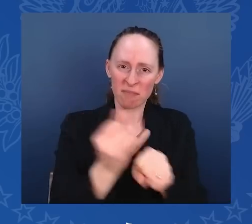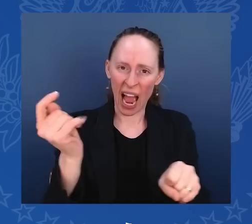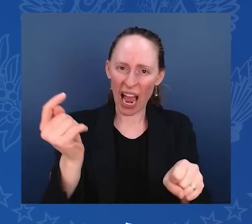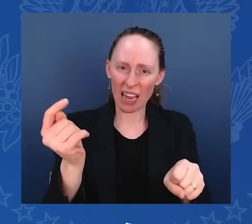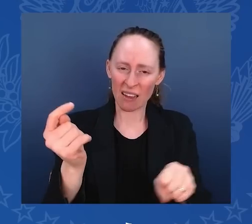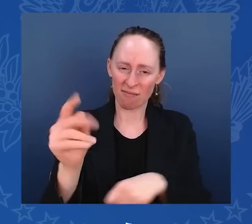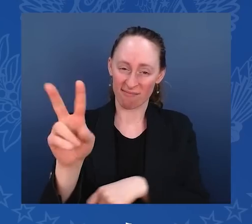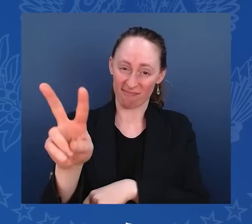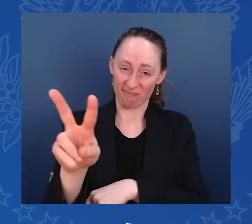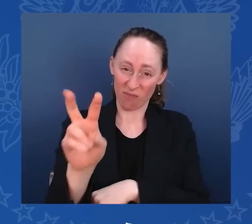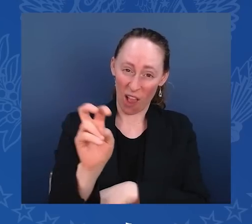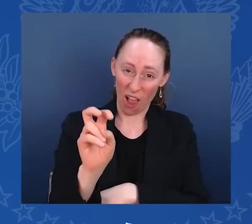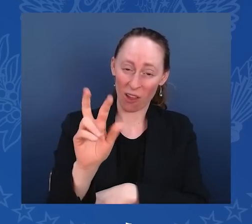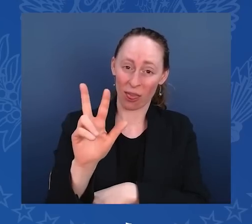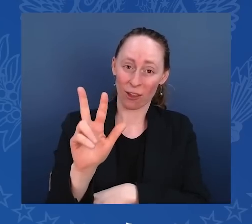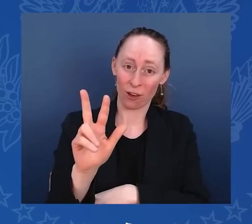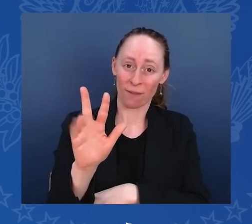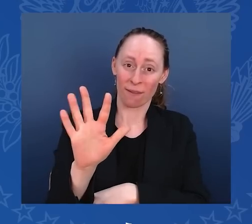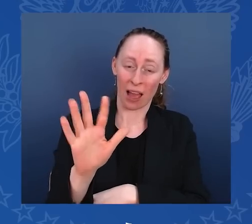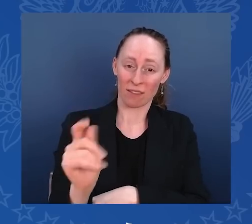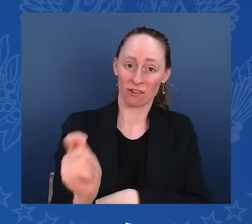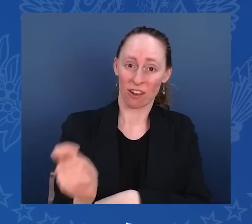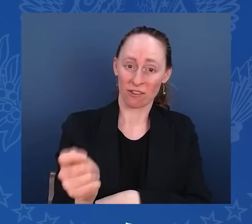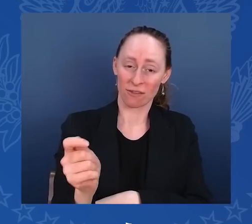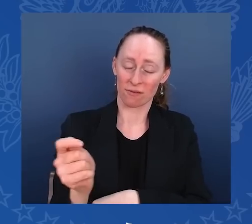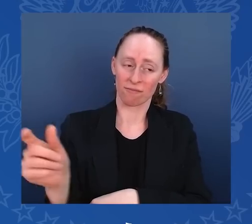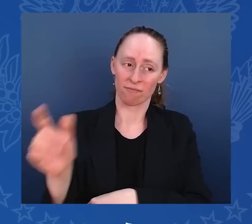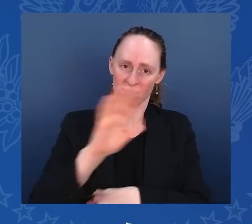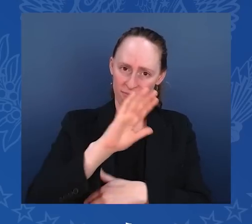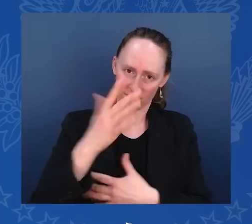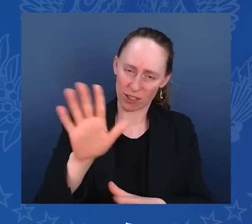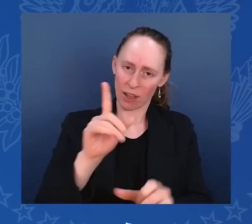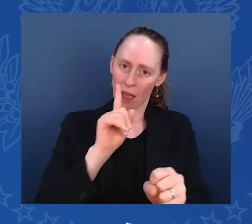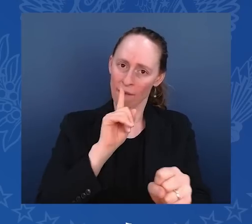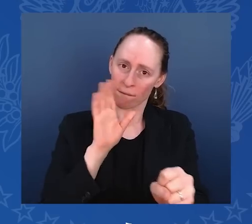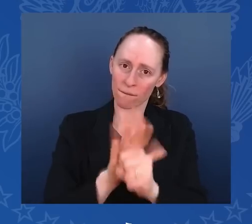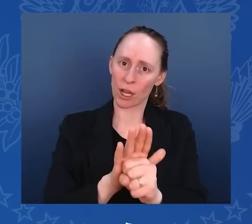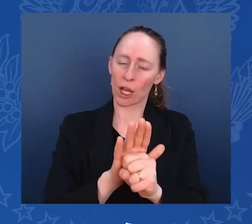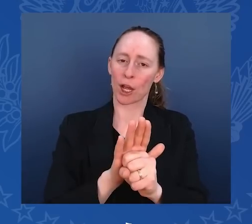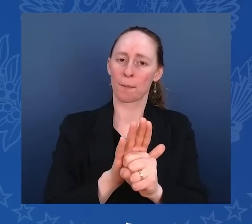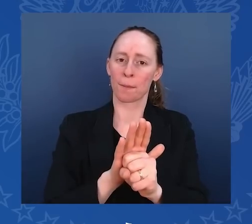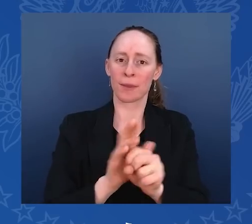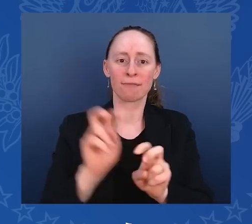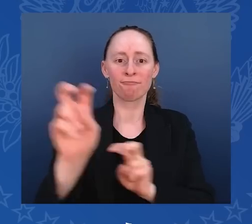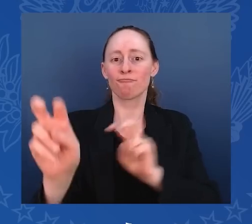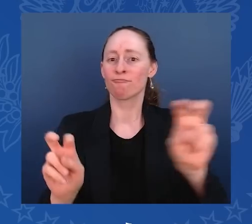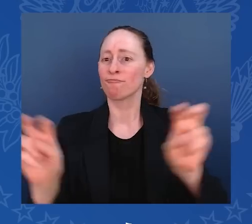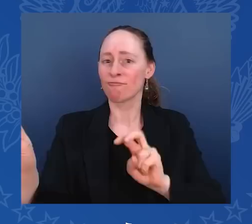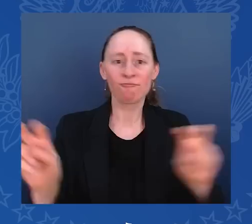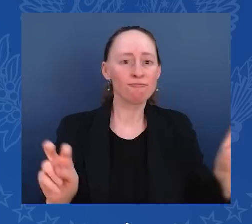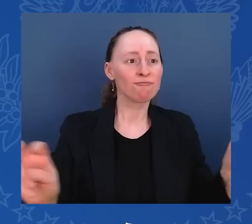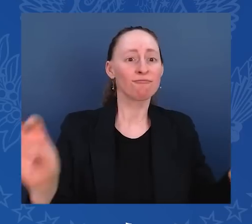More than one out of every four judges now serving on the judicial bench were nominated by this President Joseph.